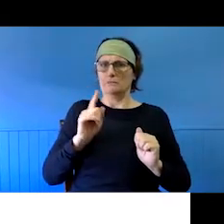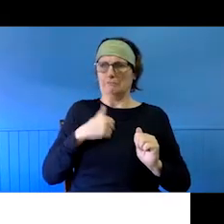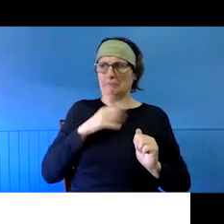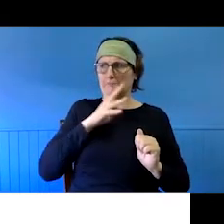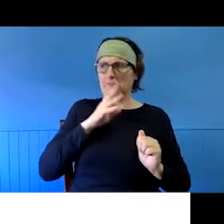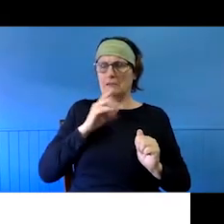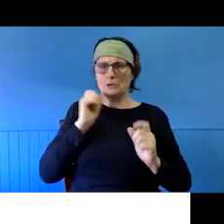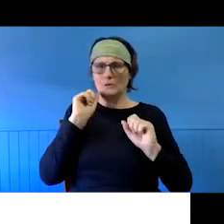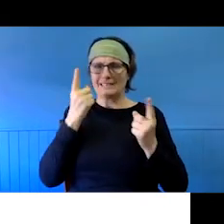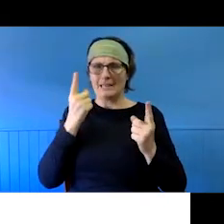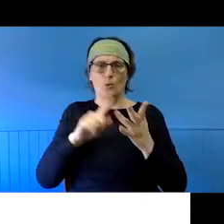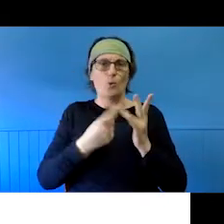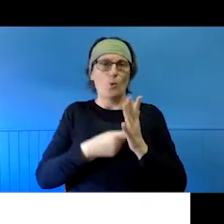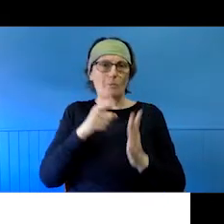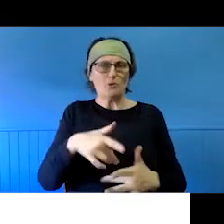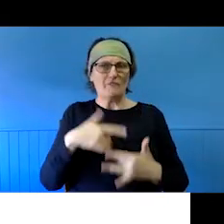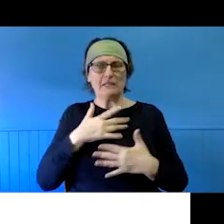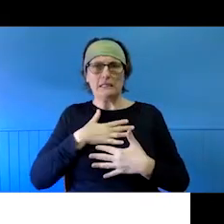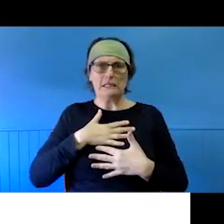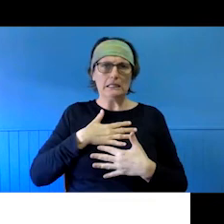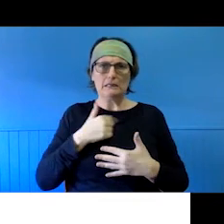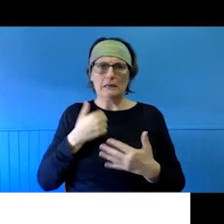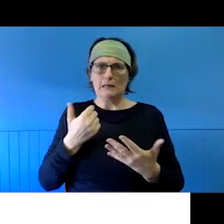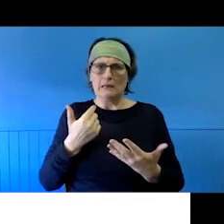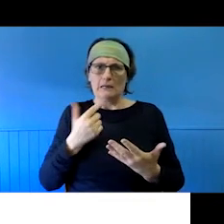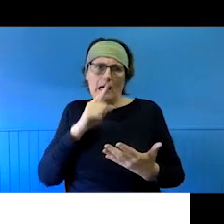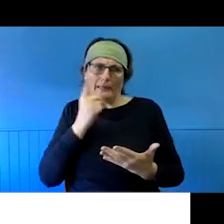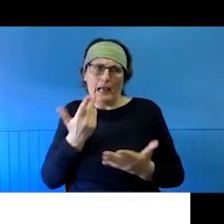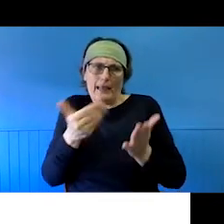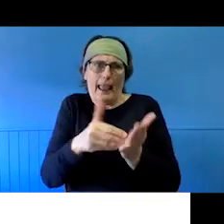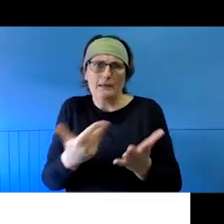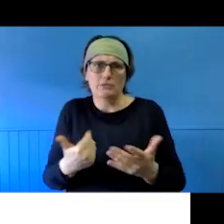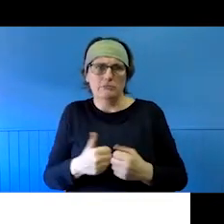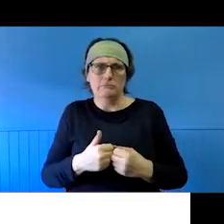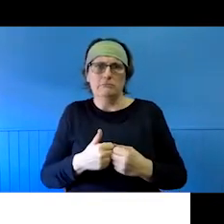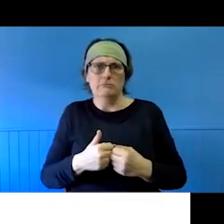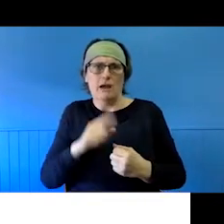understand", or, "I don't have anything to add yet." That's one of